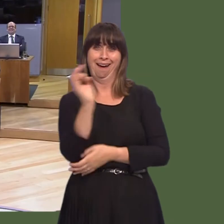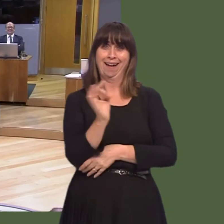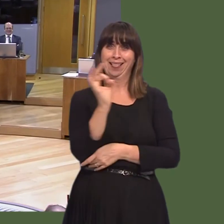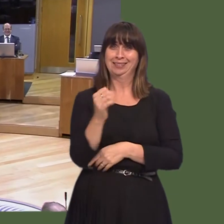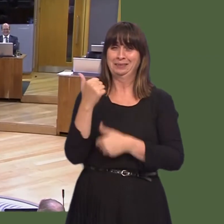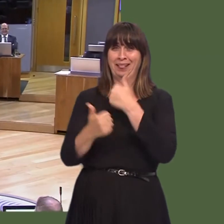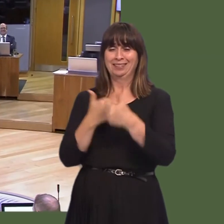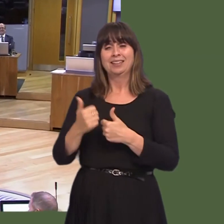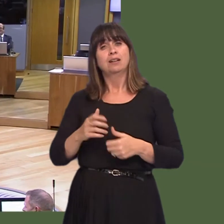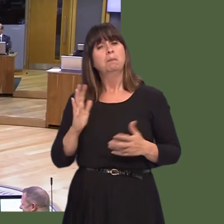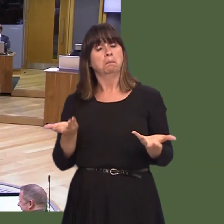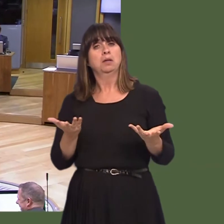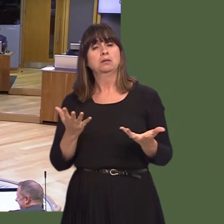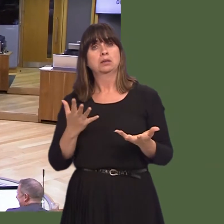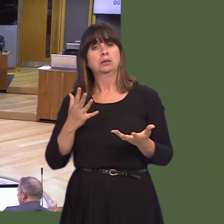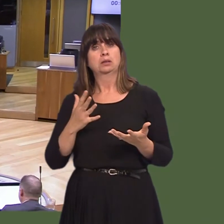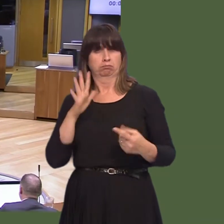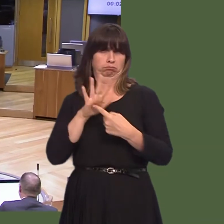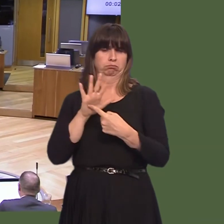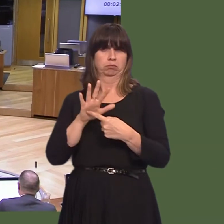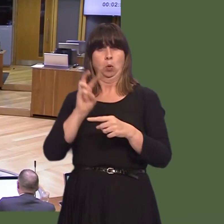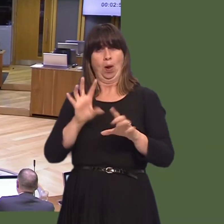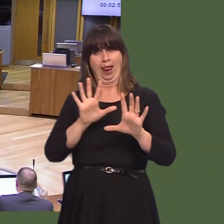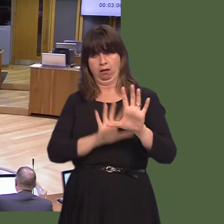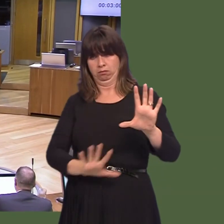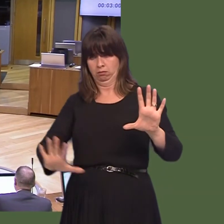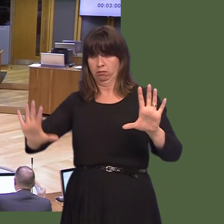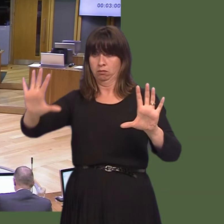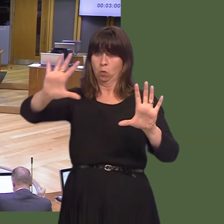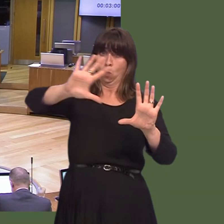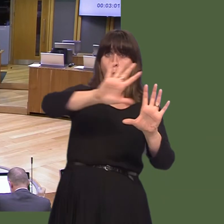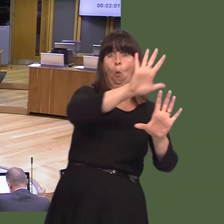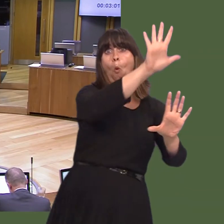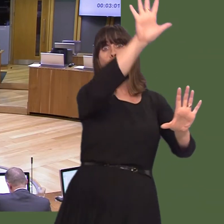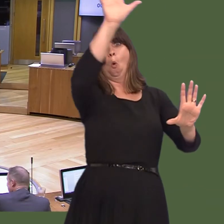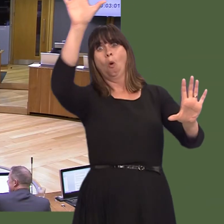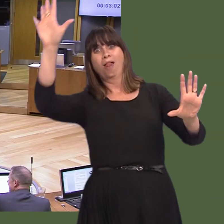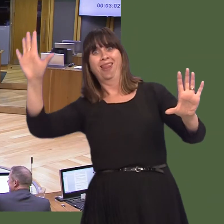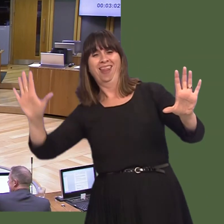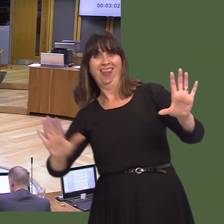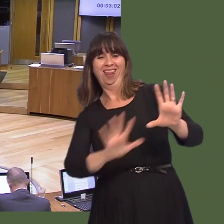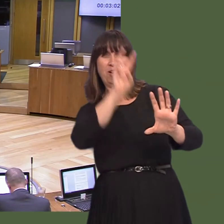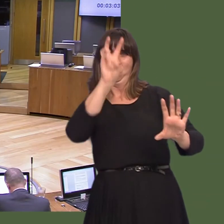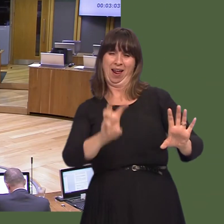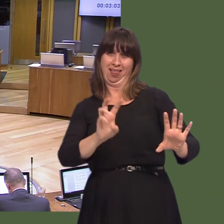It's hugely important for us to ensure that people visit all parts of Wales to understand the rich history that we have.